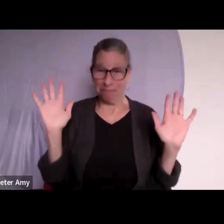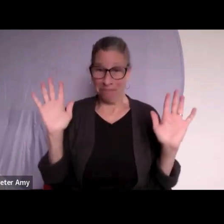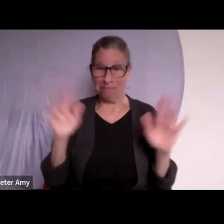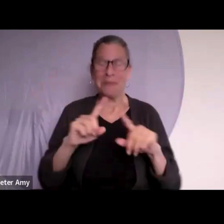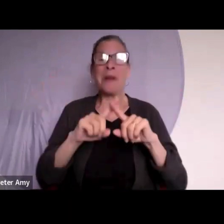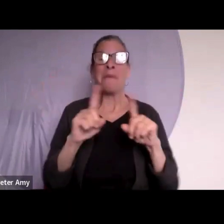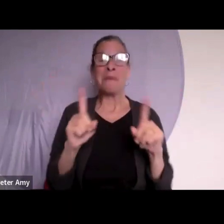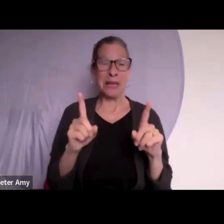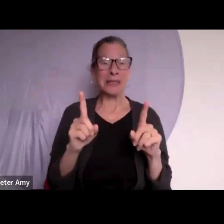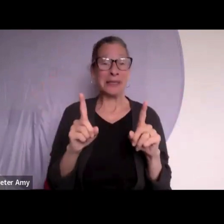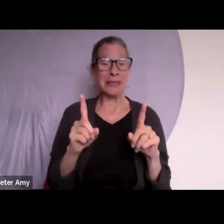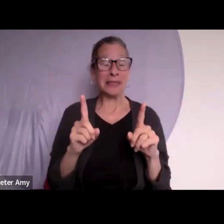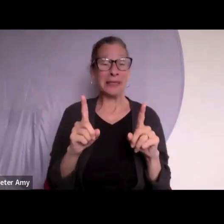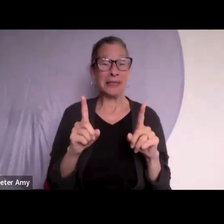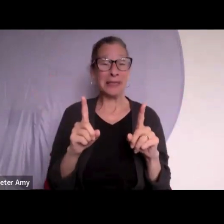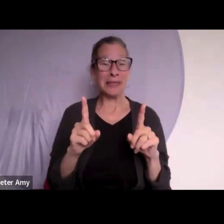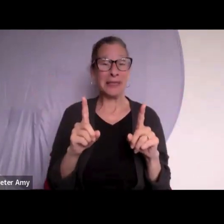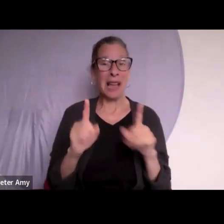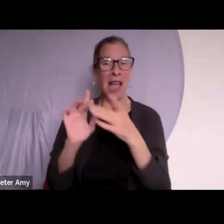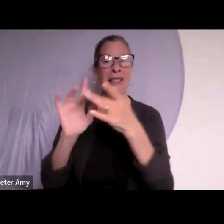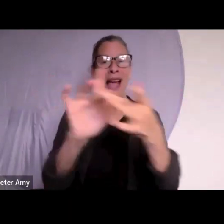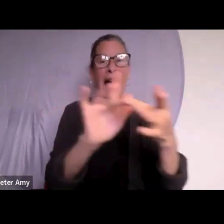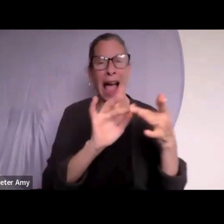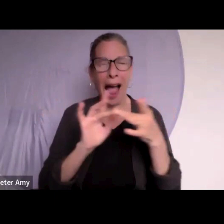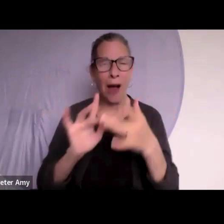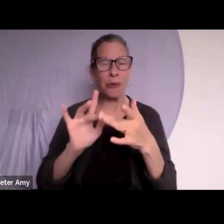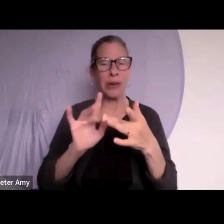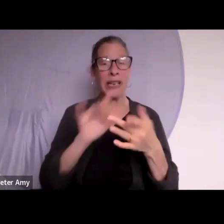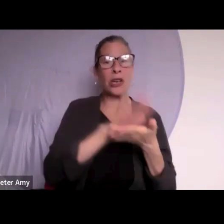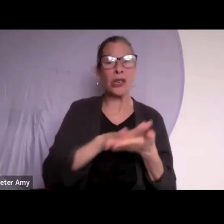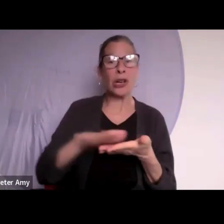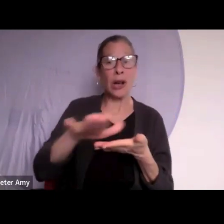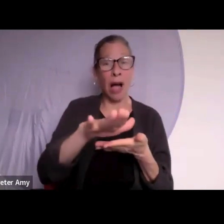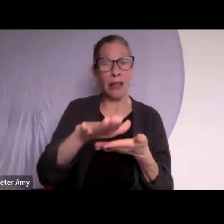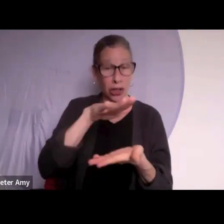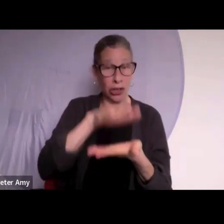of outreach to colleges and to other partners. And we would